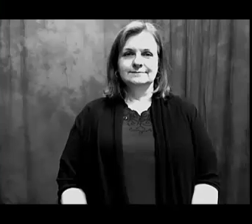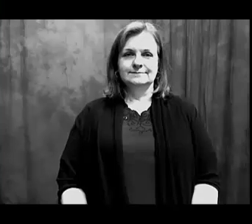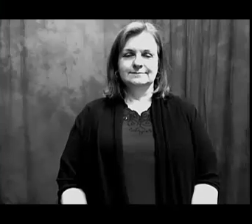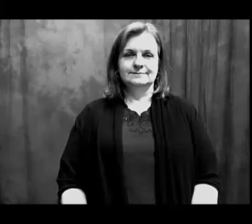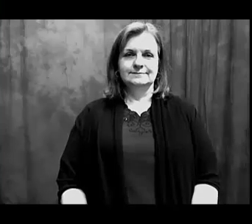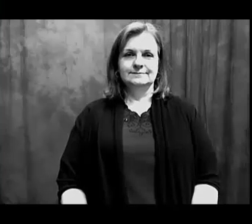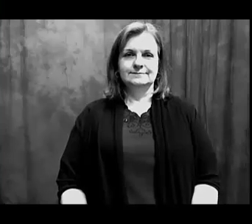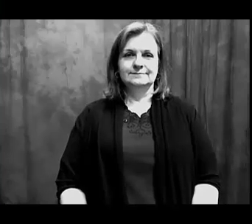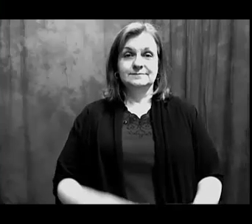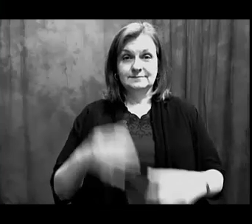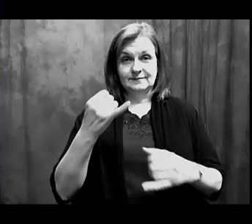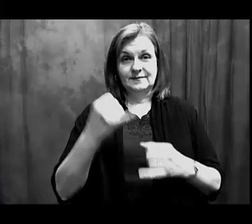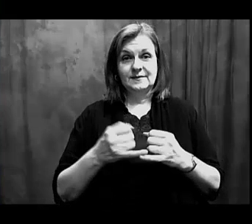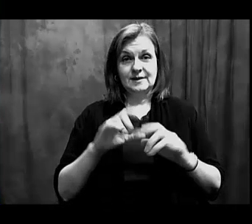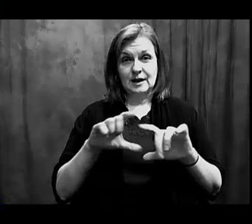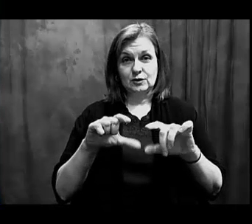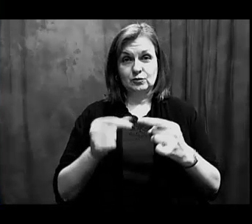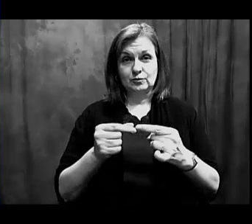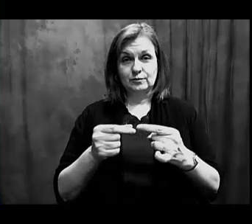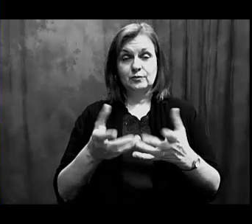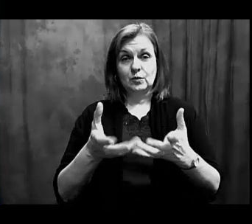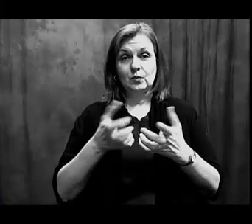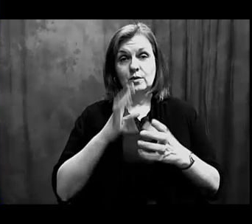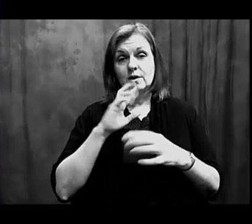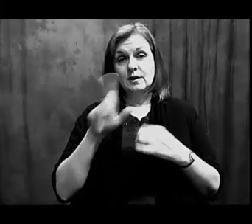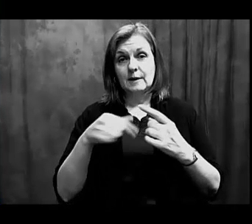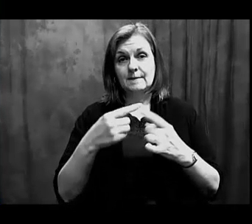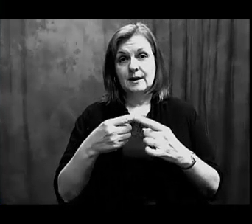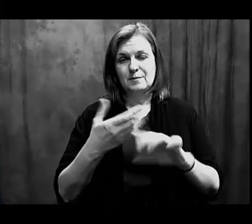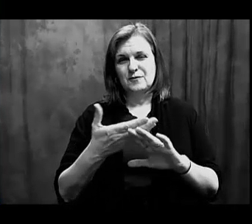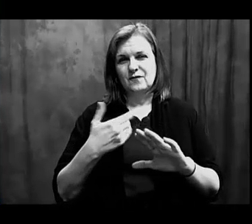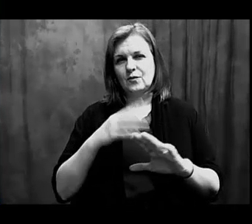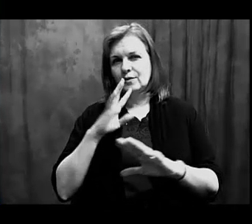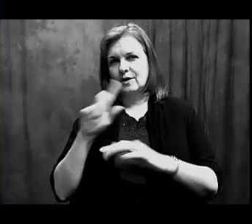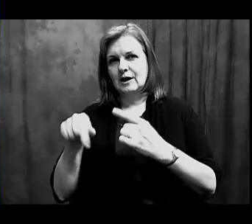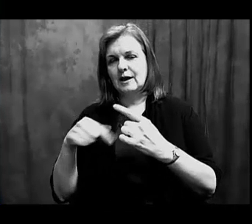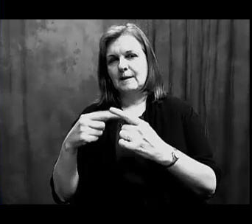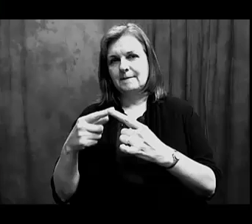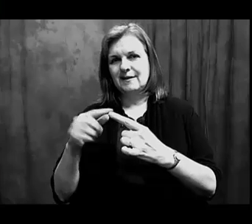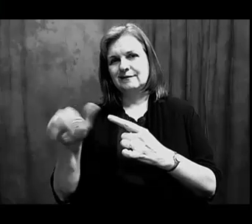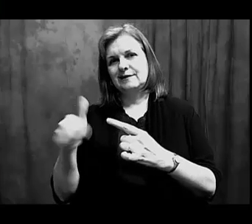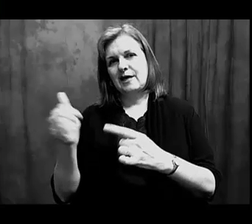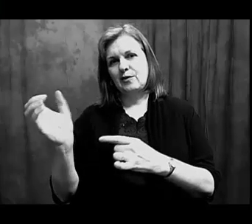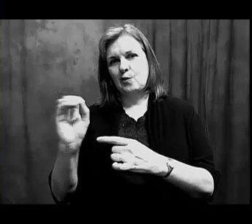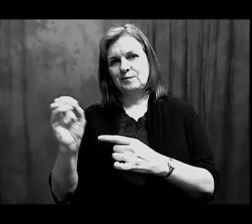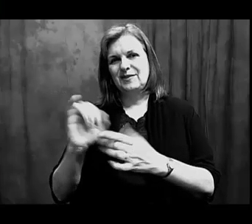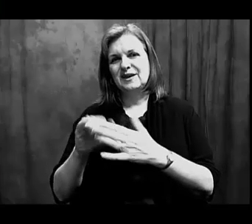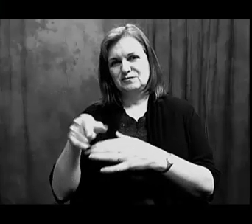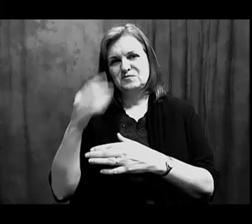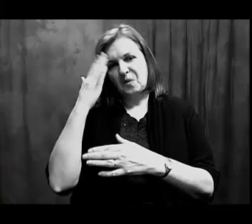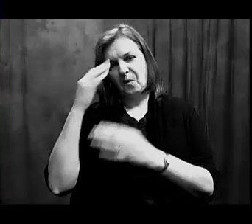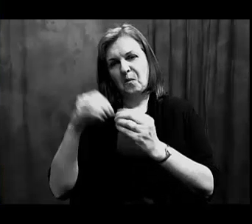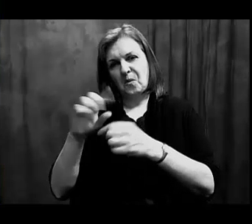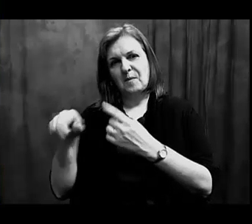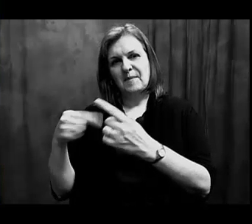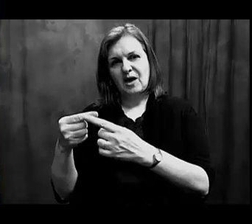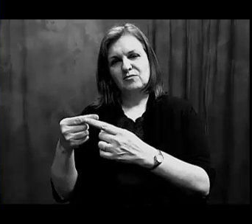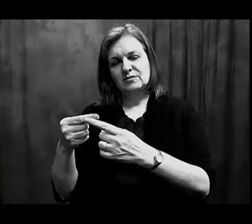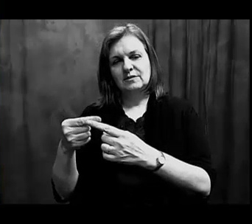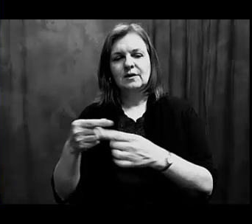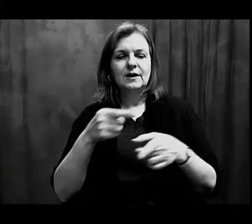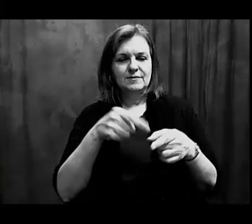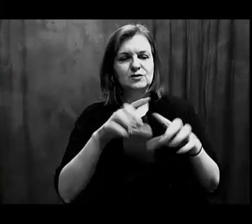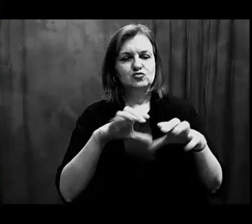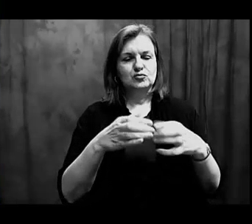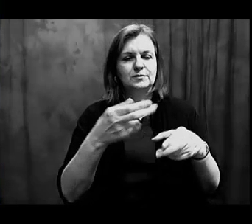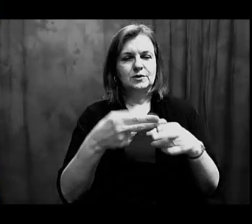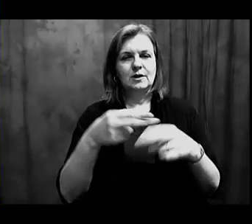The last group that we wanna get into before we talk about organisms that are more familiar to you are actually known as the